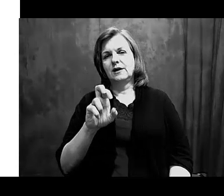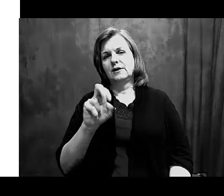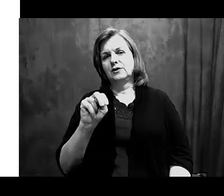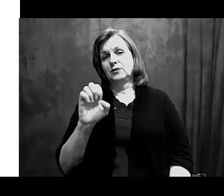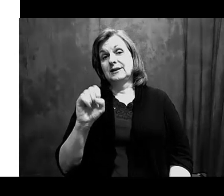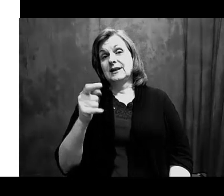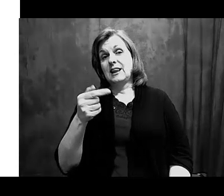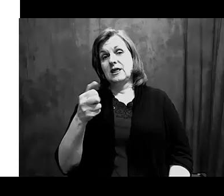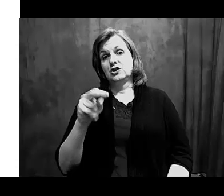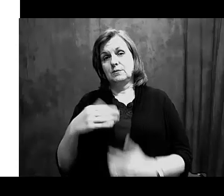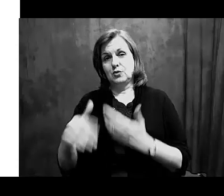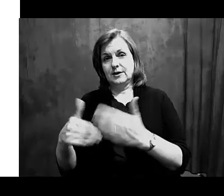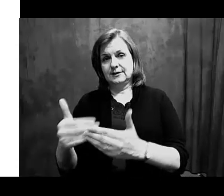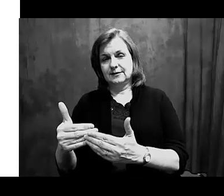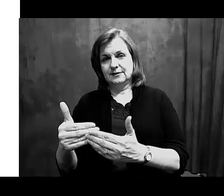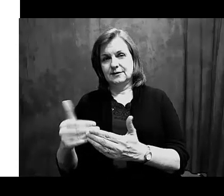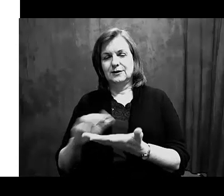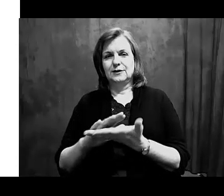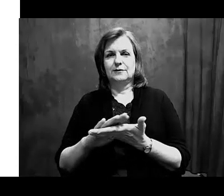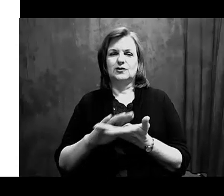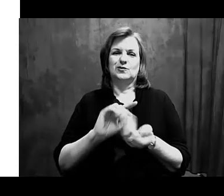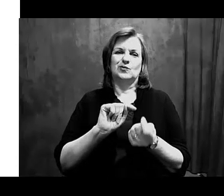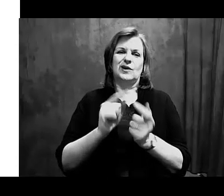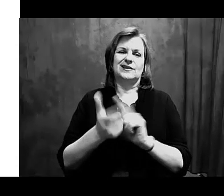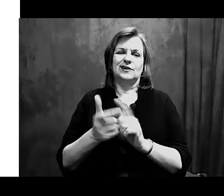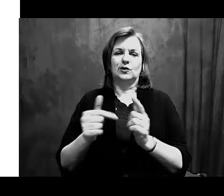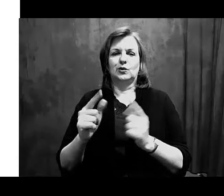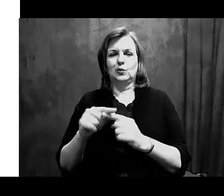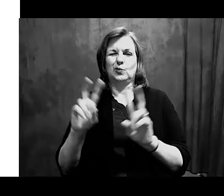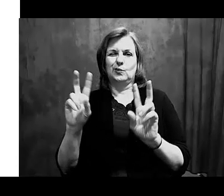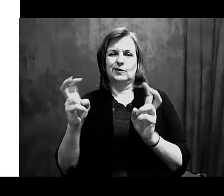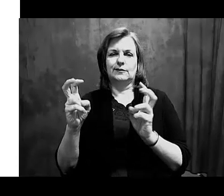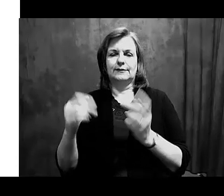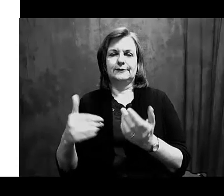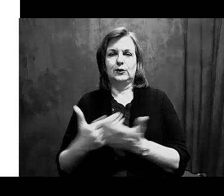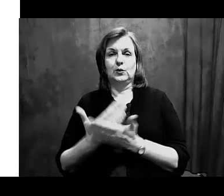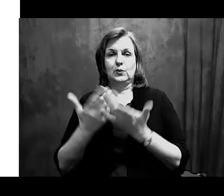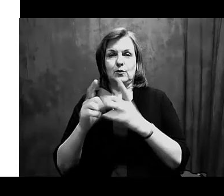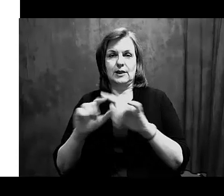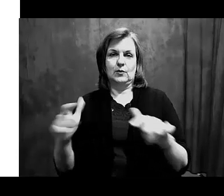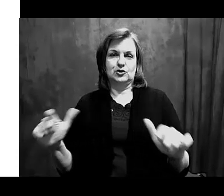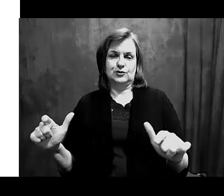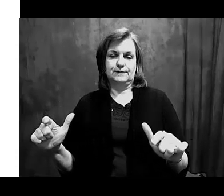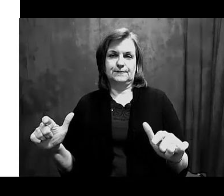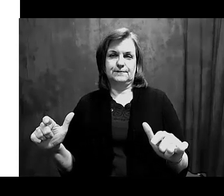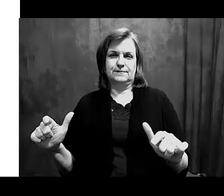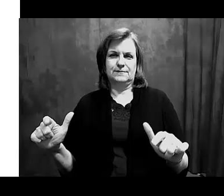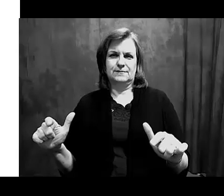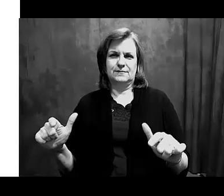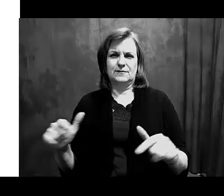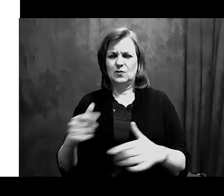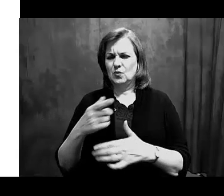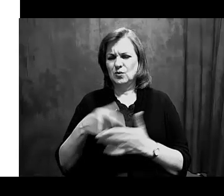so part of translation into a new language